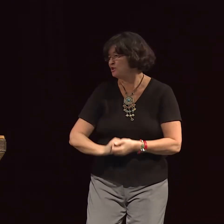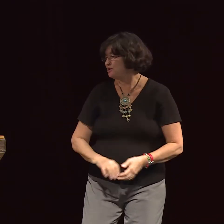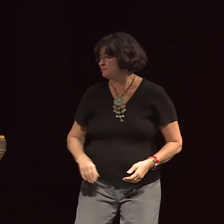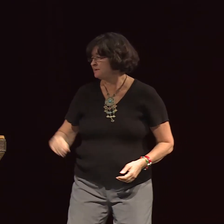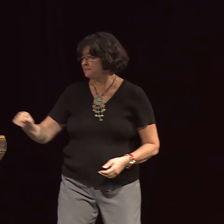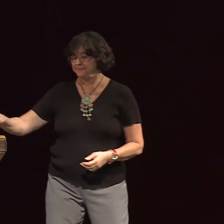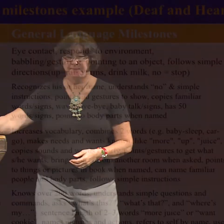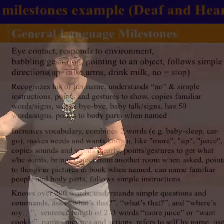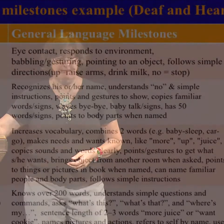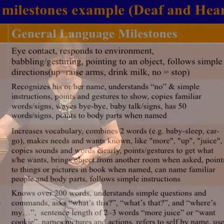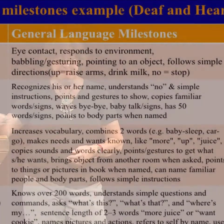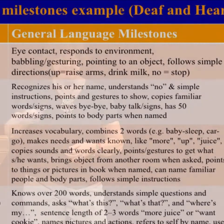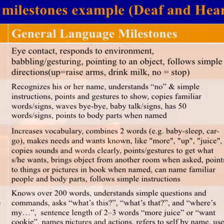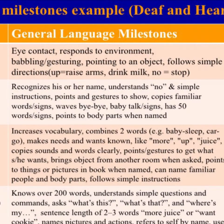are working together.